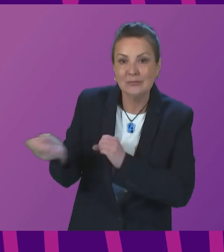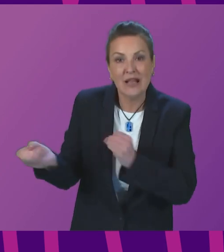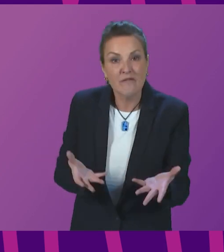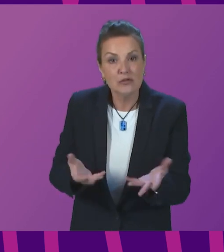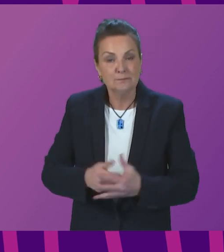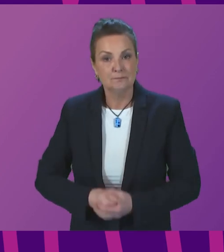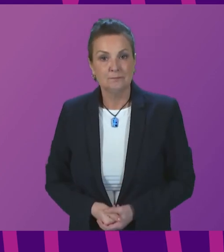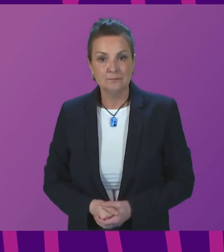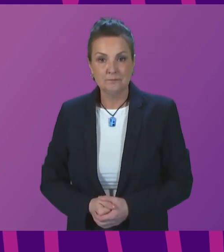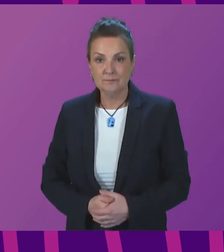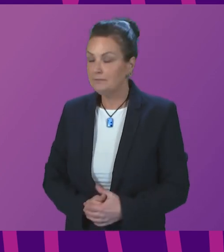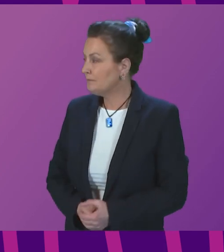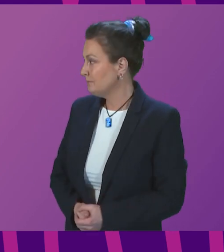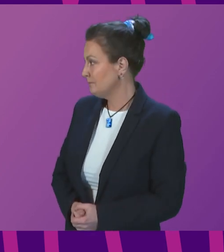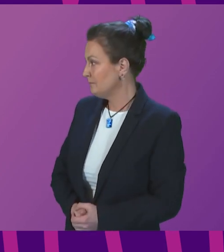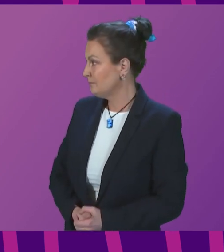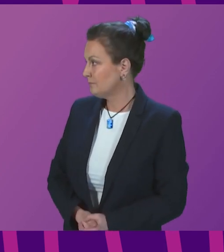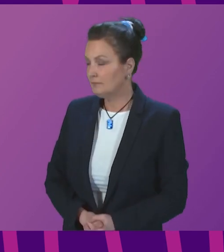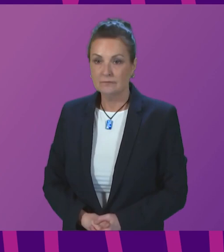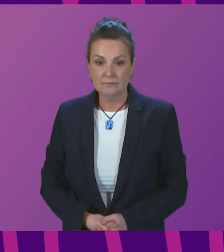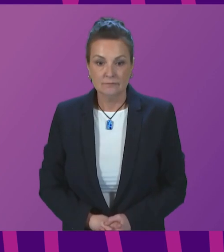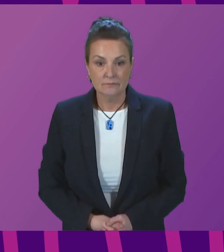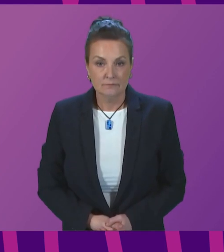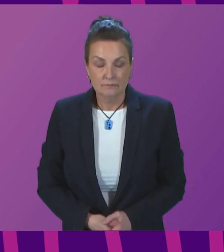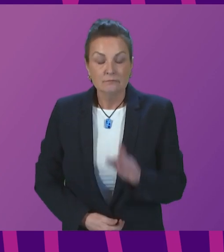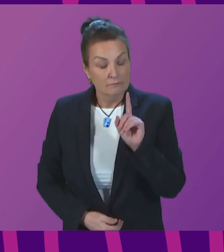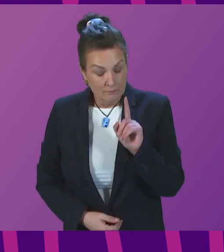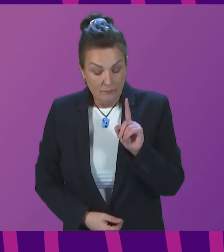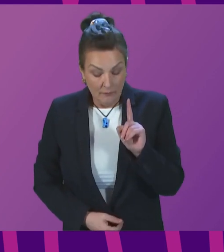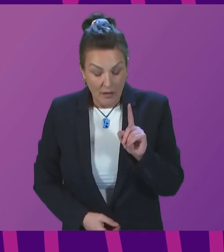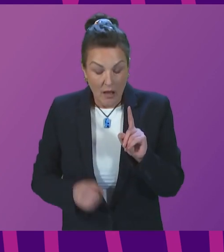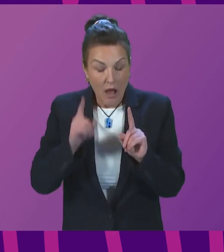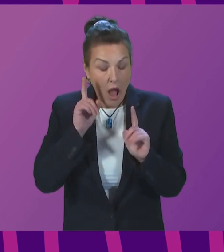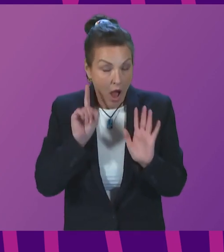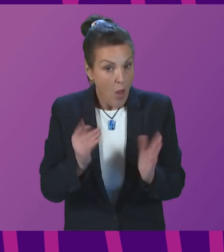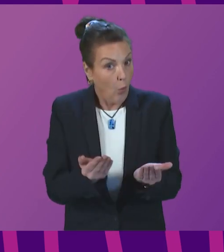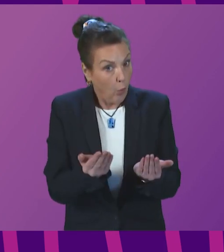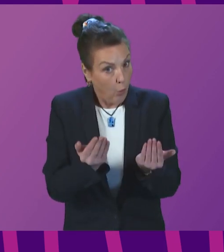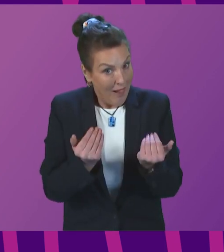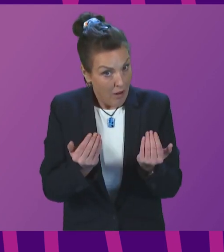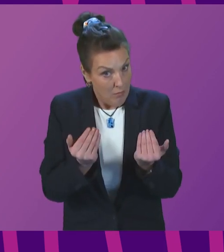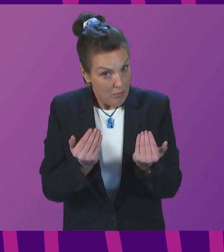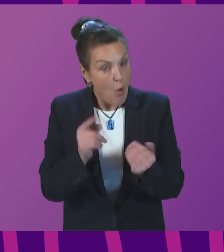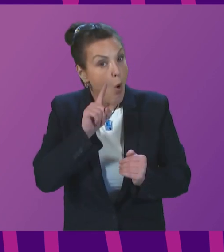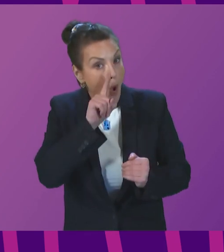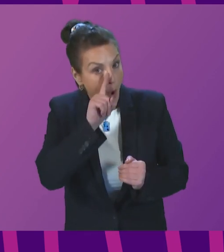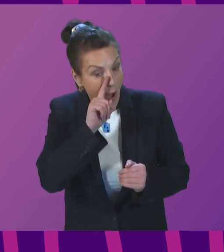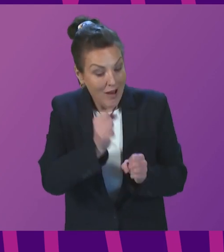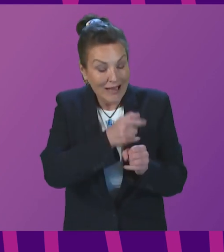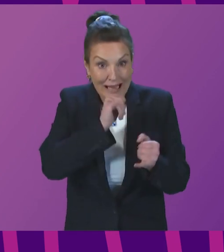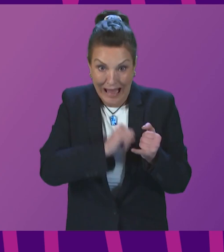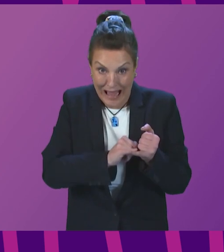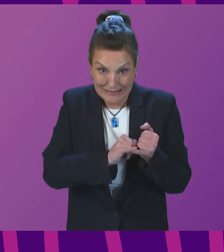I certainly welcome the efforts of the oil and gas sector to decarbonise its own activities.